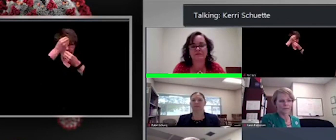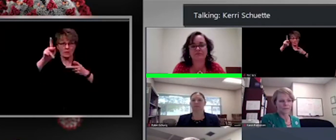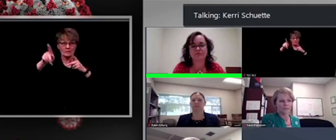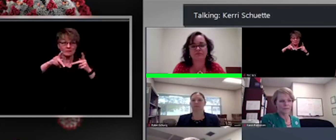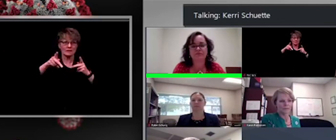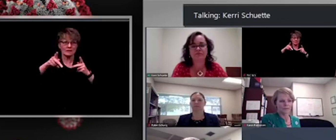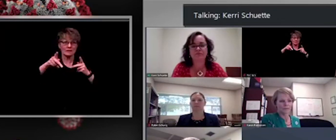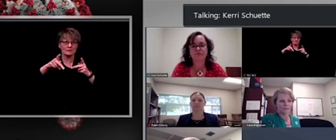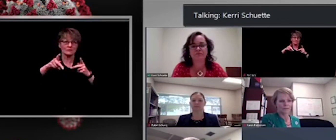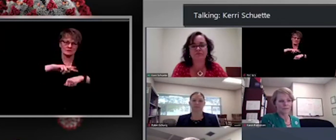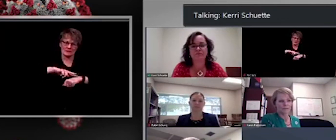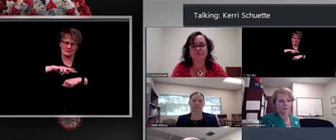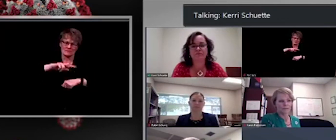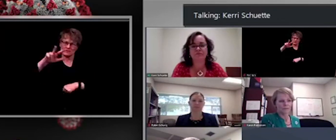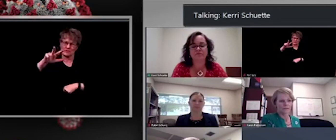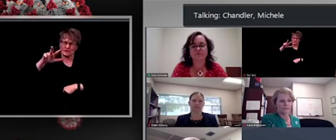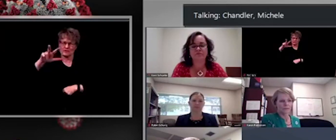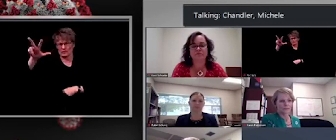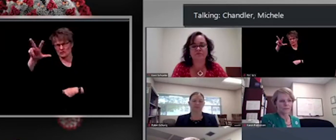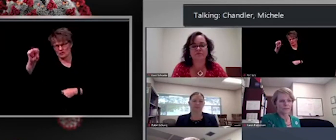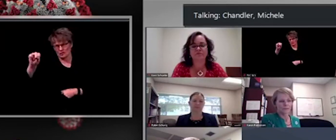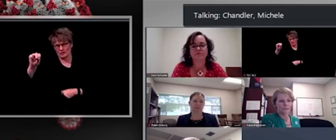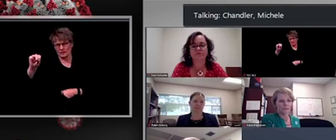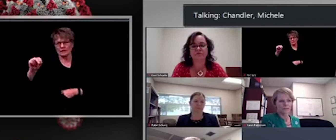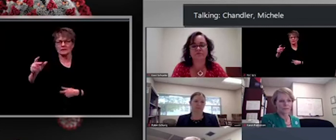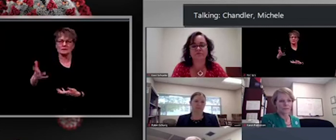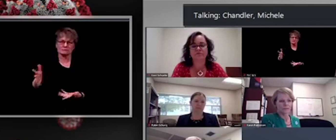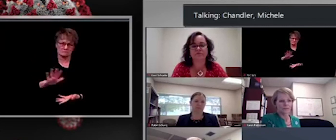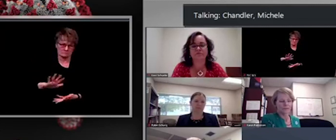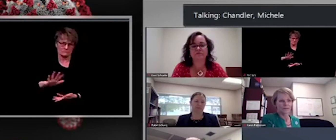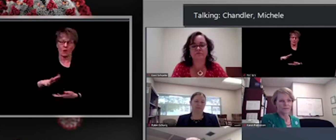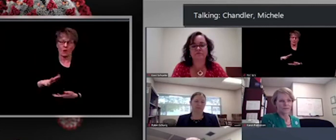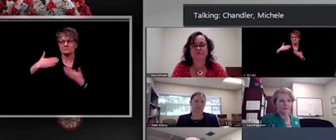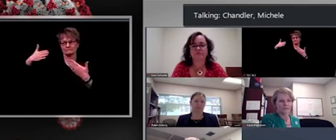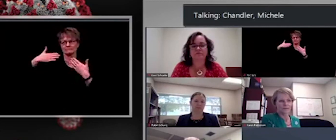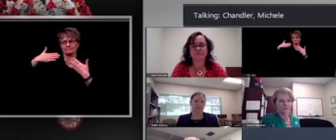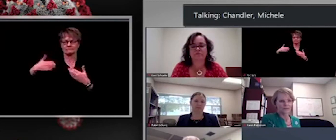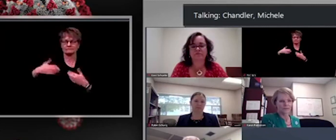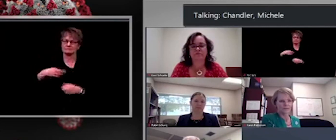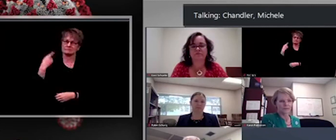Yeah. Great. Thanks. Yeah, I realize that there's lots of number crunching that needs